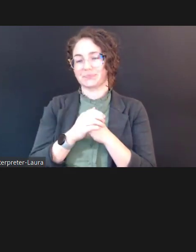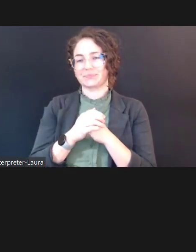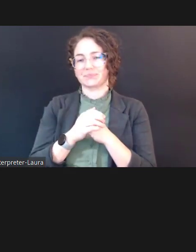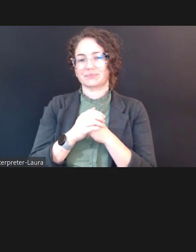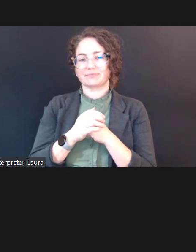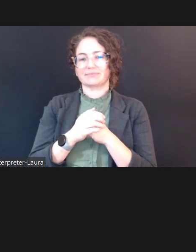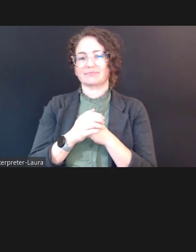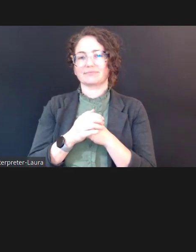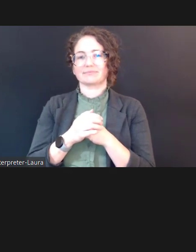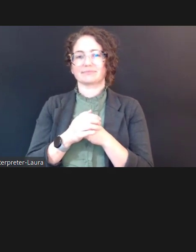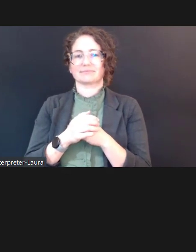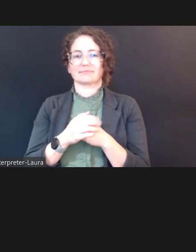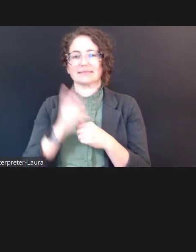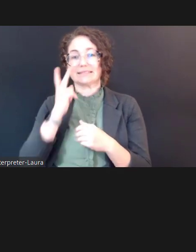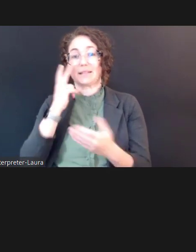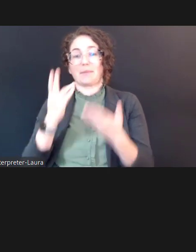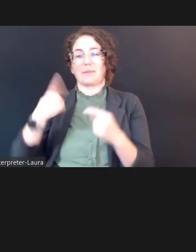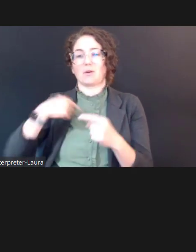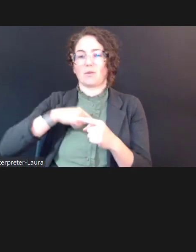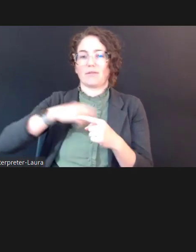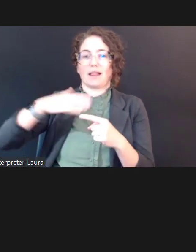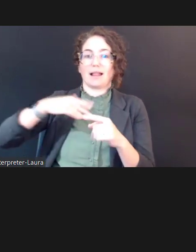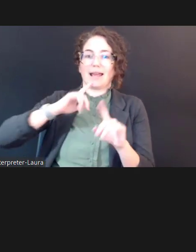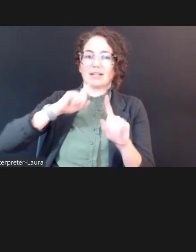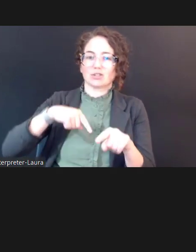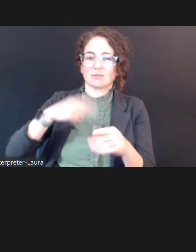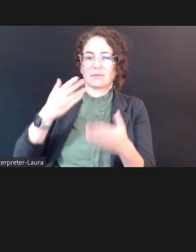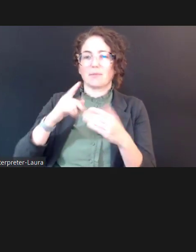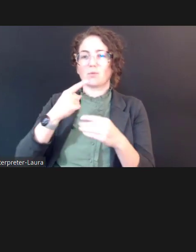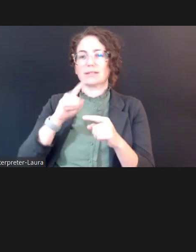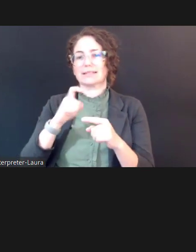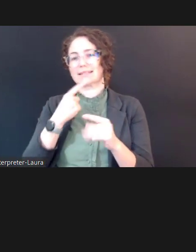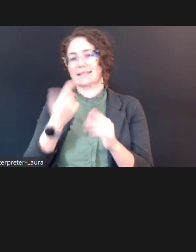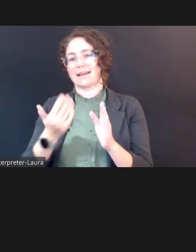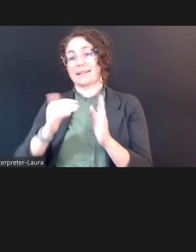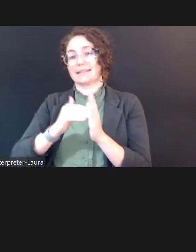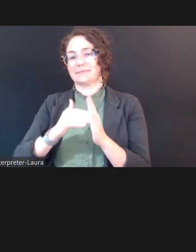Q&A box to see what we might not have addressed or repeat to help